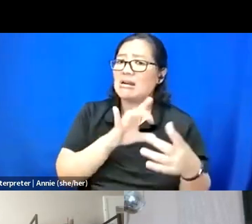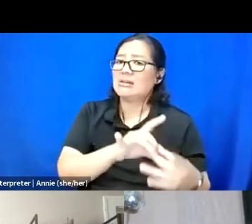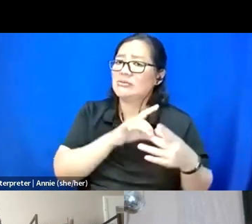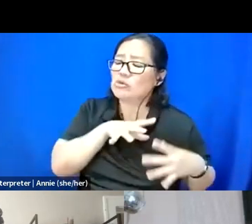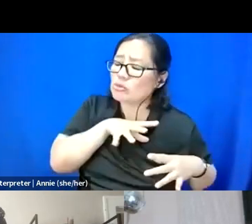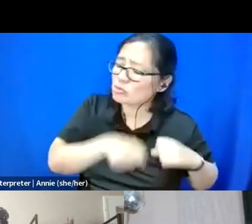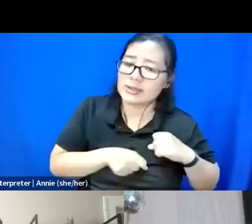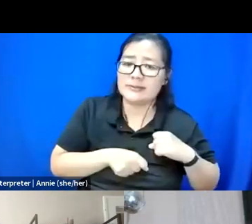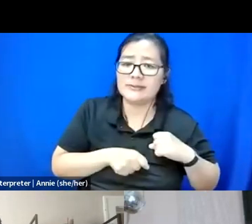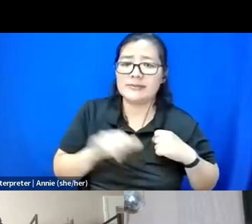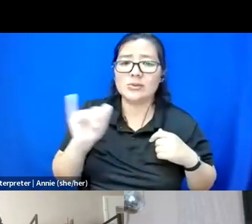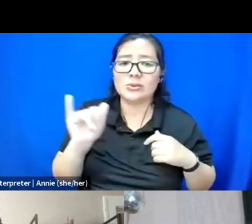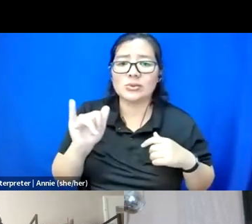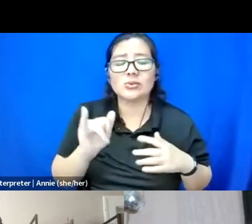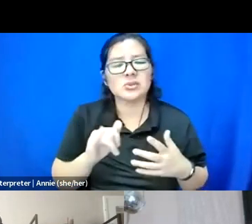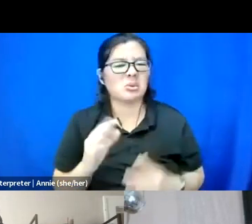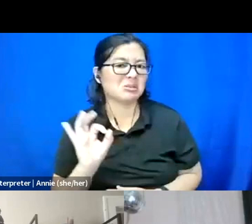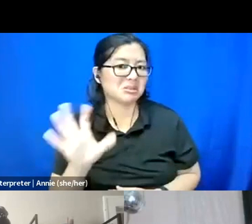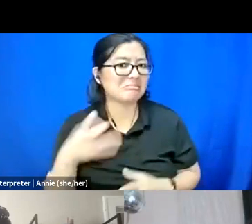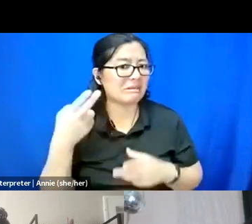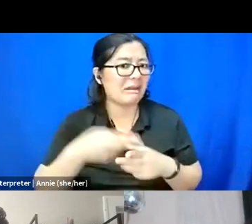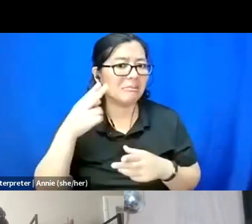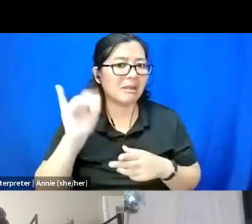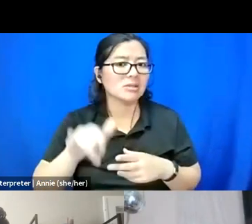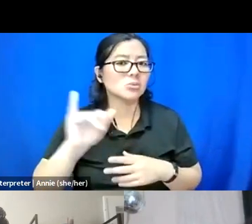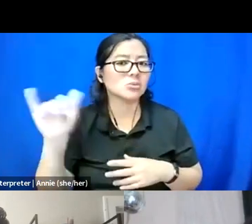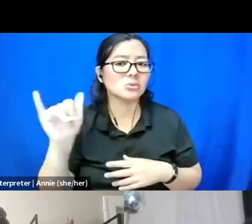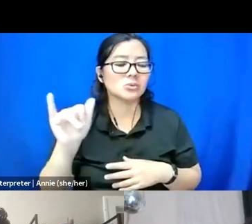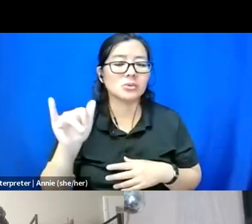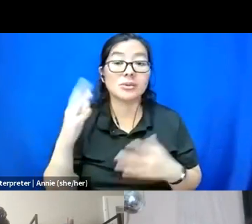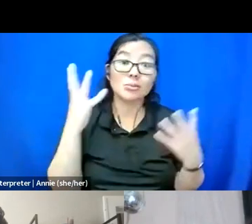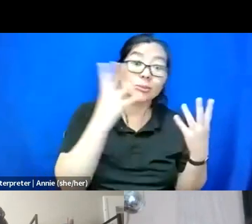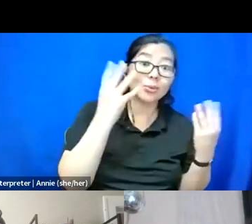So just want to name that too. There's beauty and there's grief in all of it.